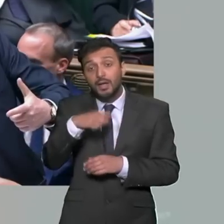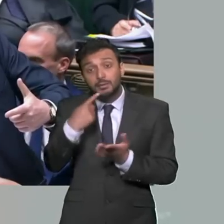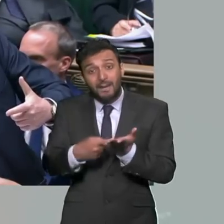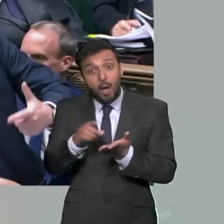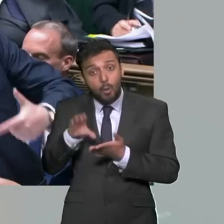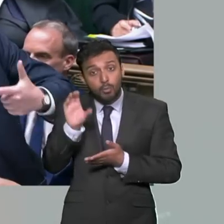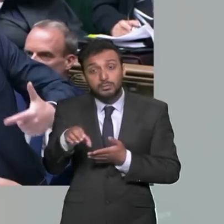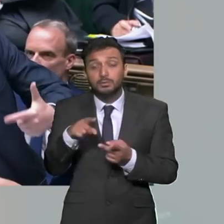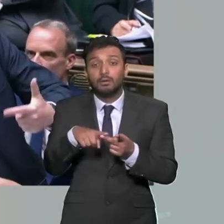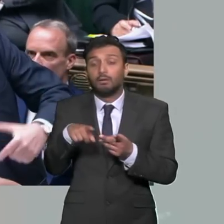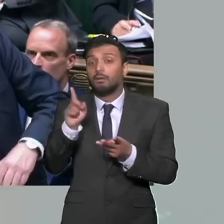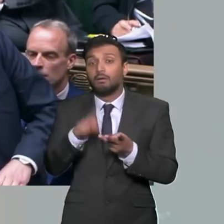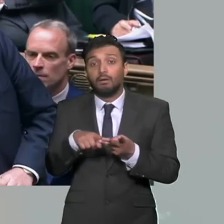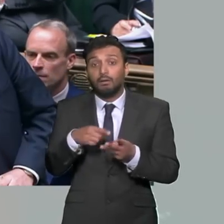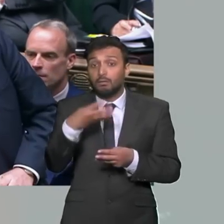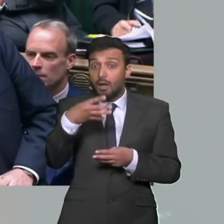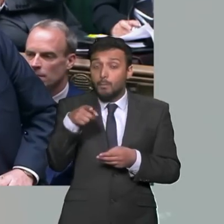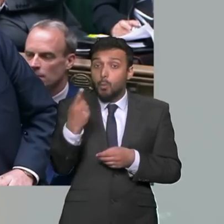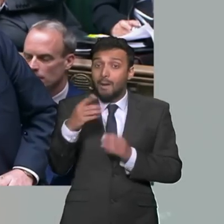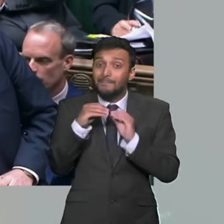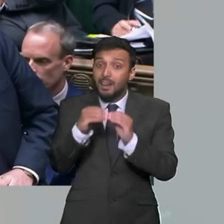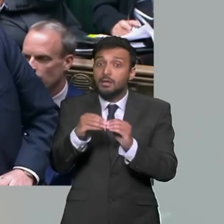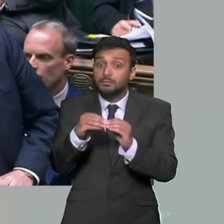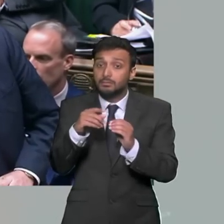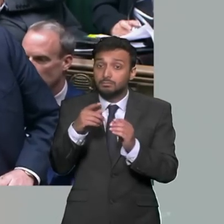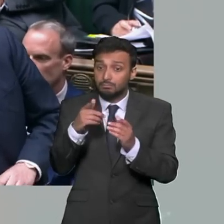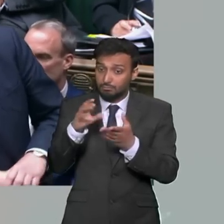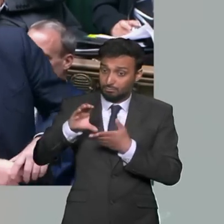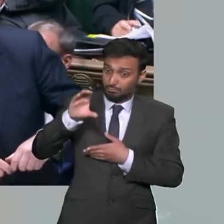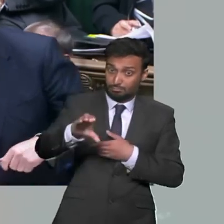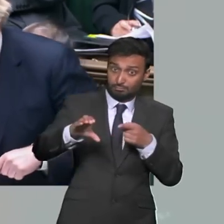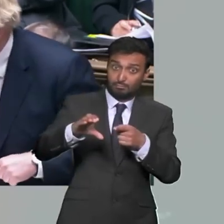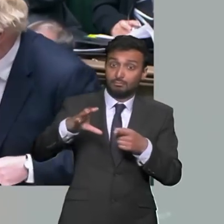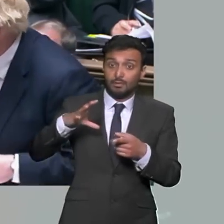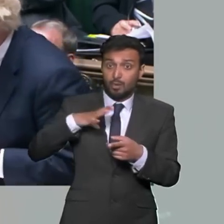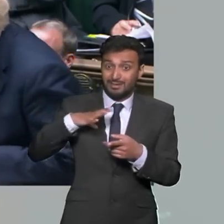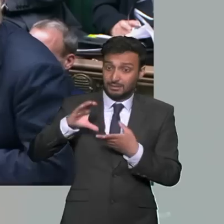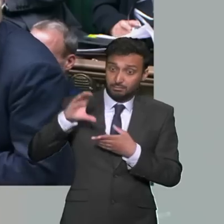Thanks to the £9.1 billion that we have already put in to support people’s cost of heating,